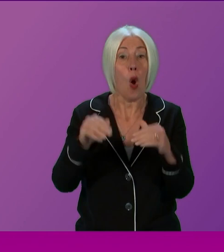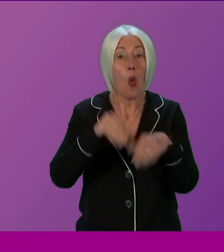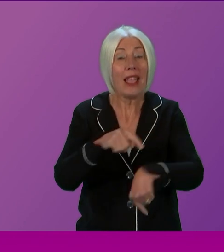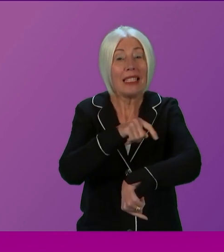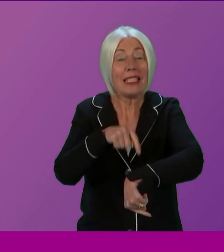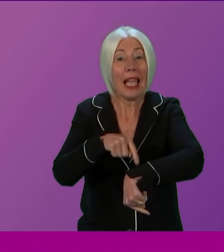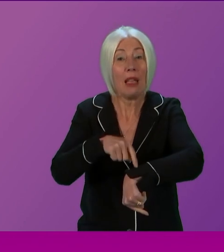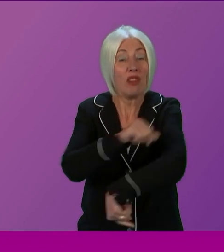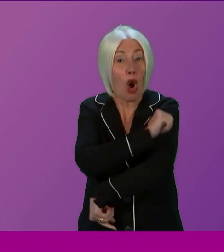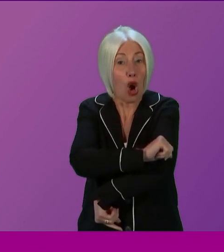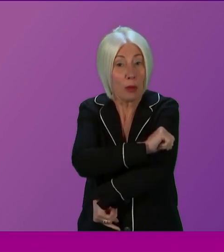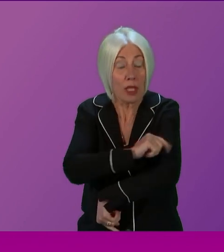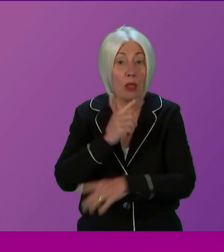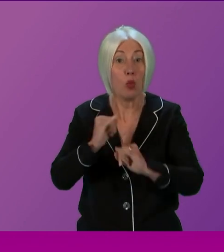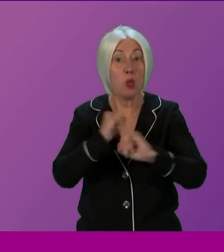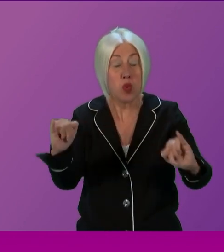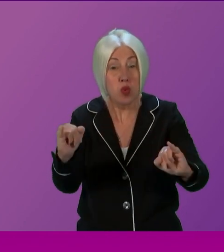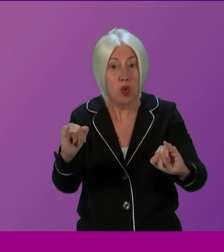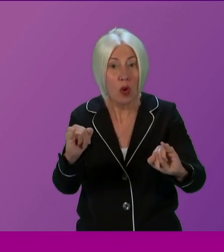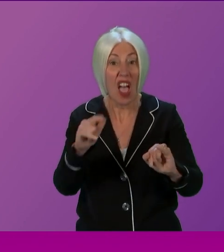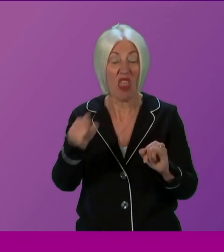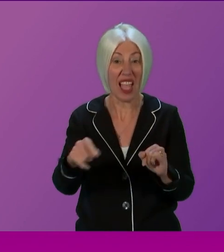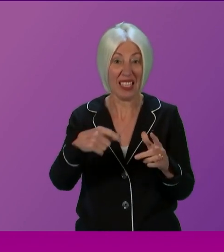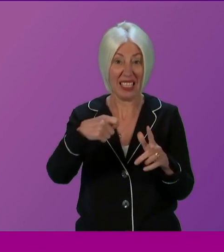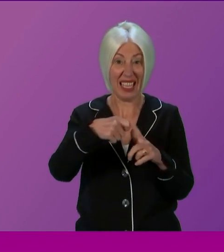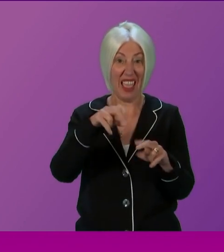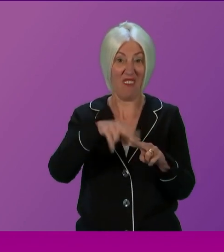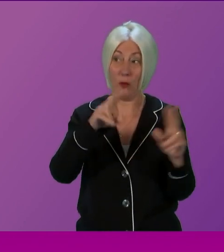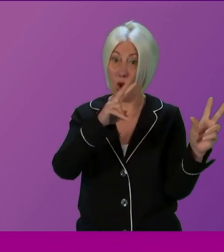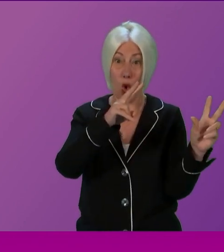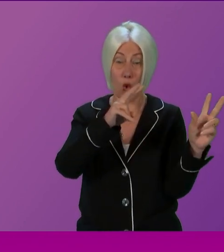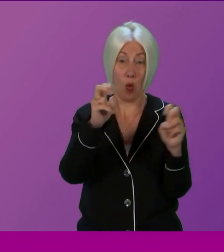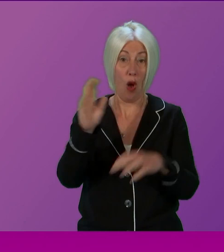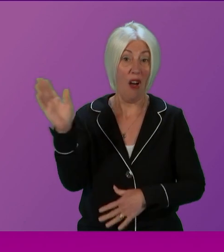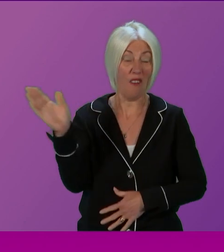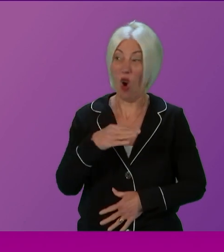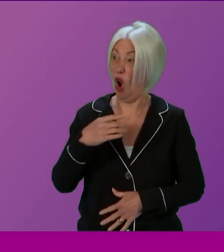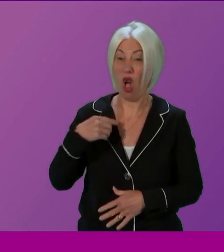in our NHS. That is a quote sorted for every Scottish Conservative leaflet going forward.